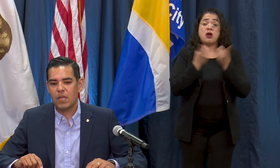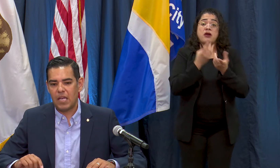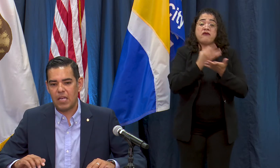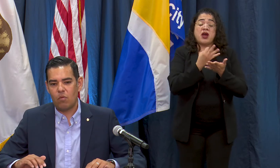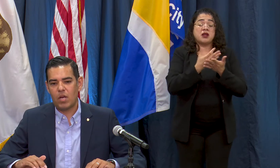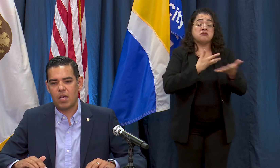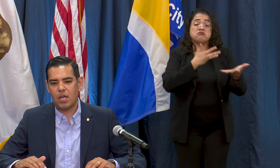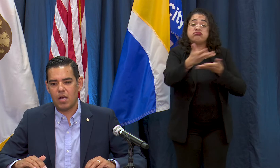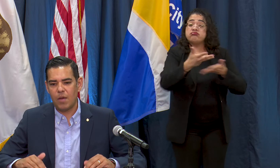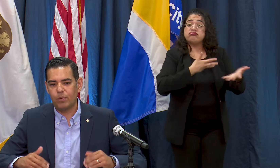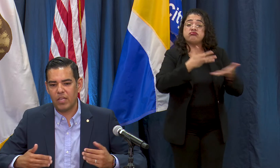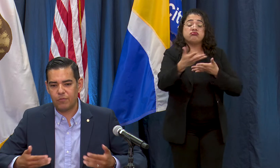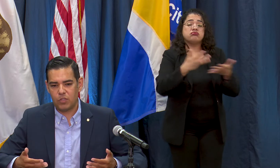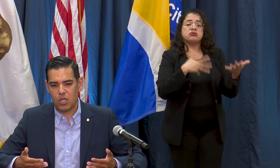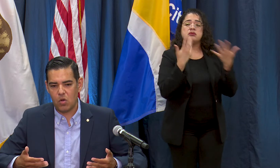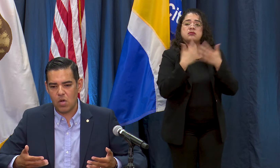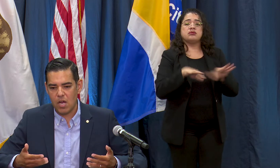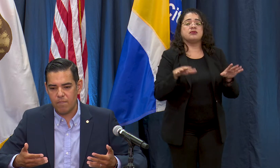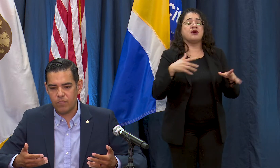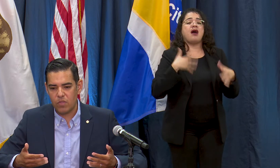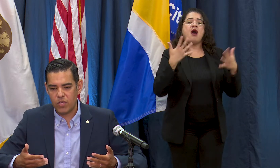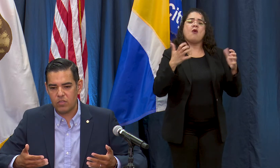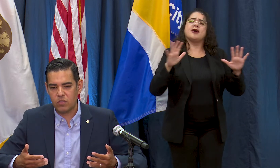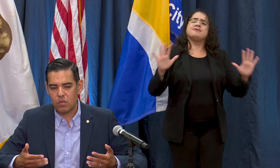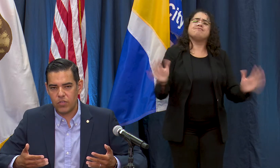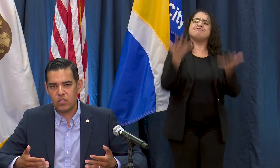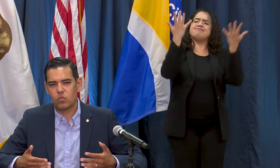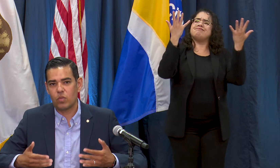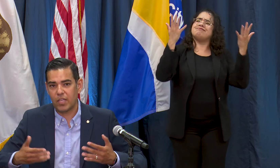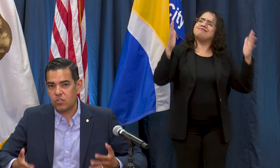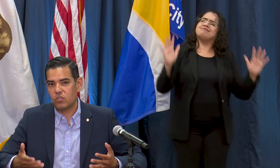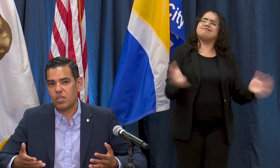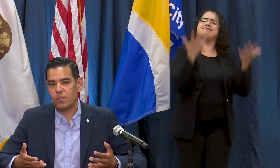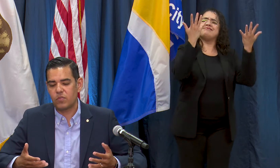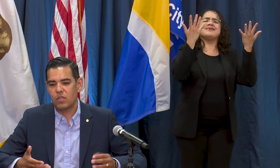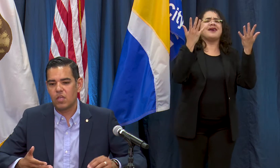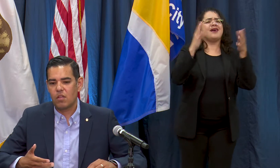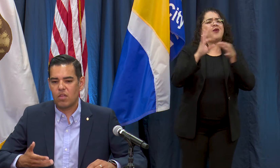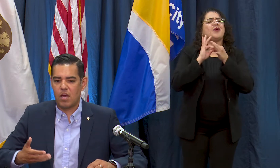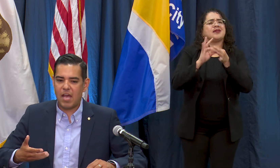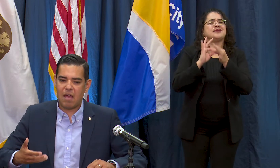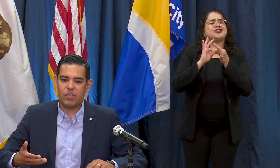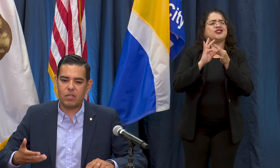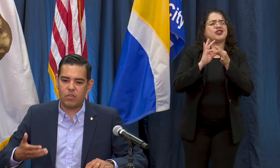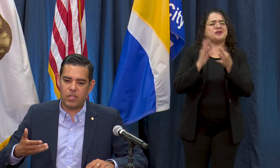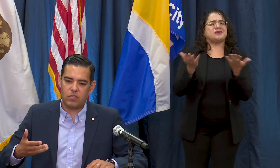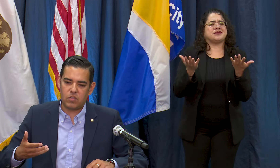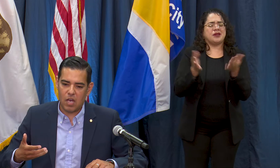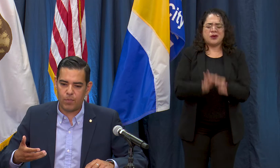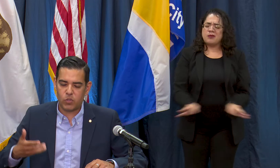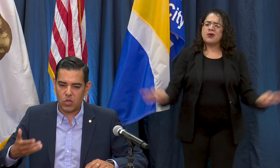I want to uplift you know these relationships, having these opportunities